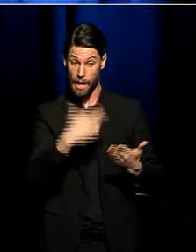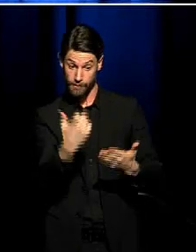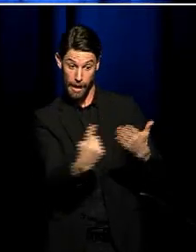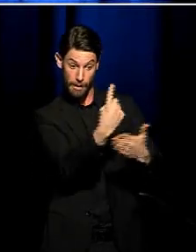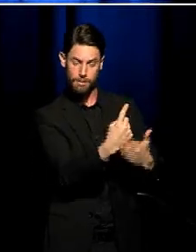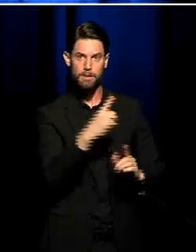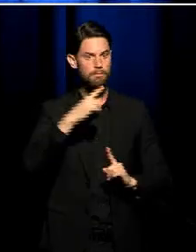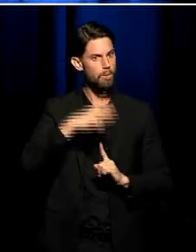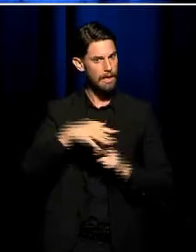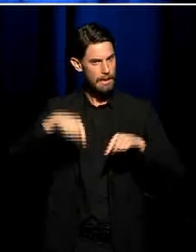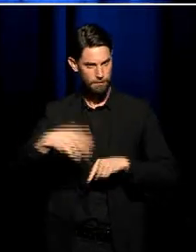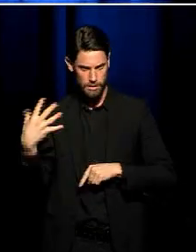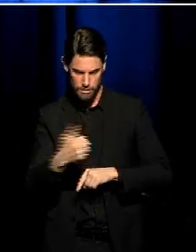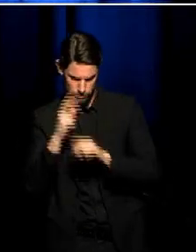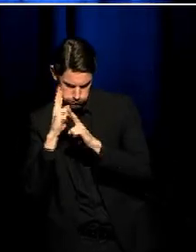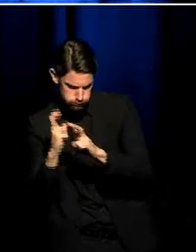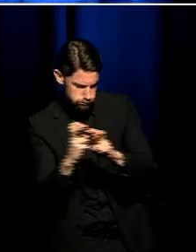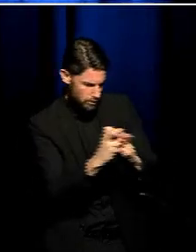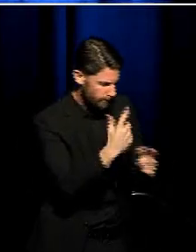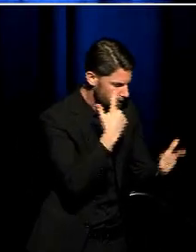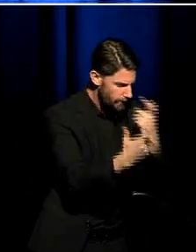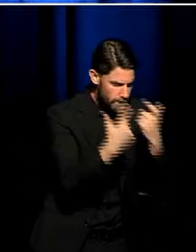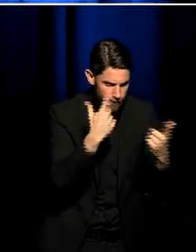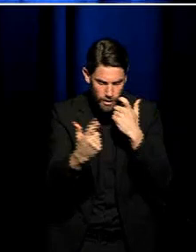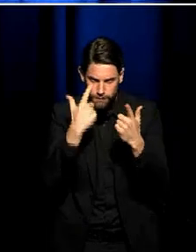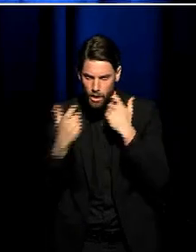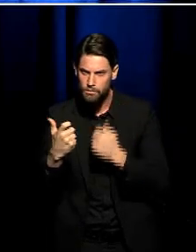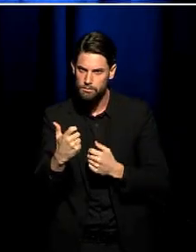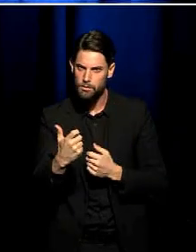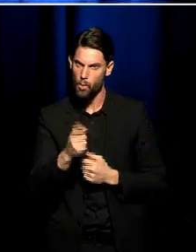including through the sharing of individual experiences. AND it is